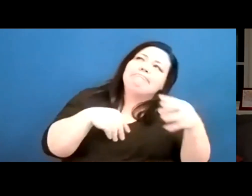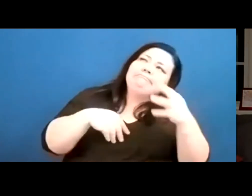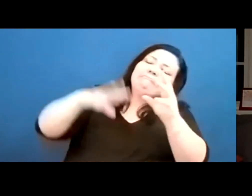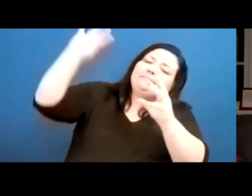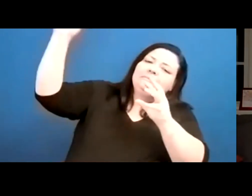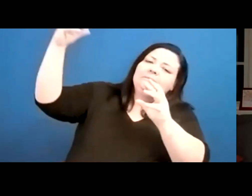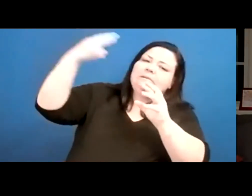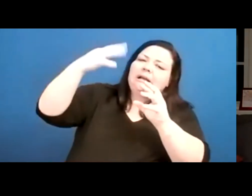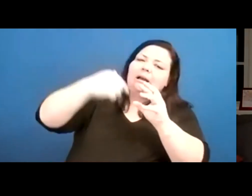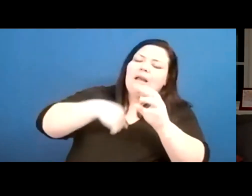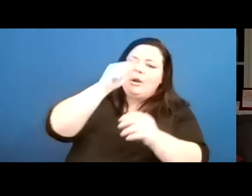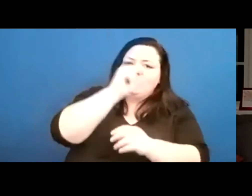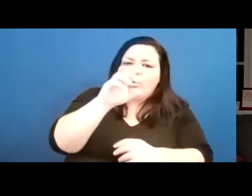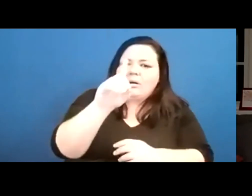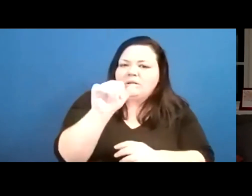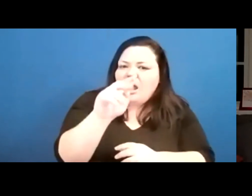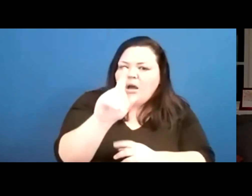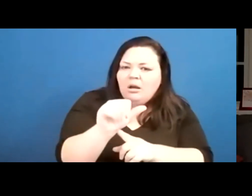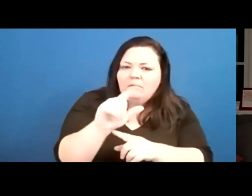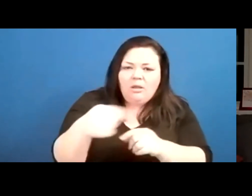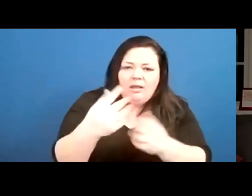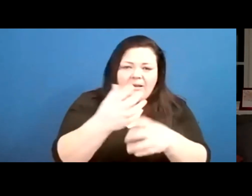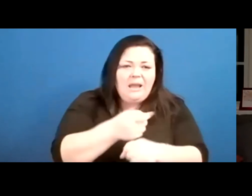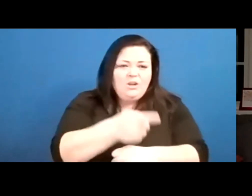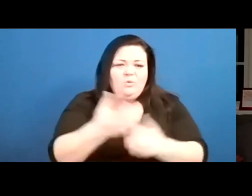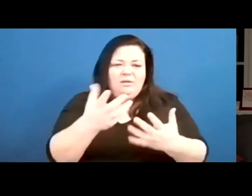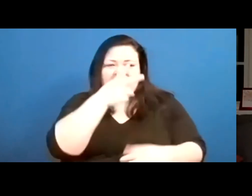i googled dada and all i got you was these lousy shoes. //